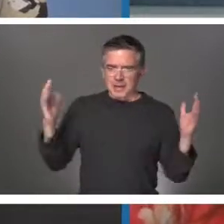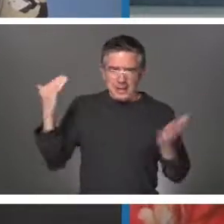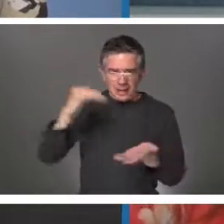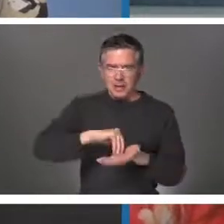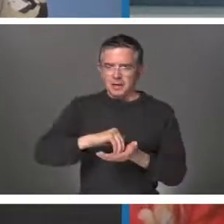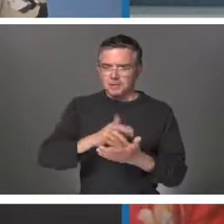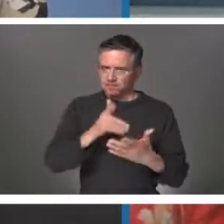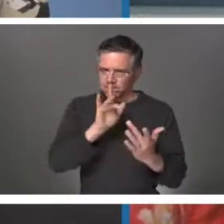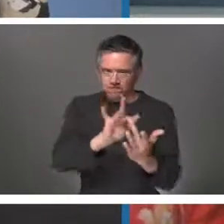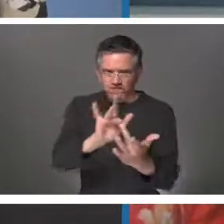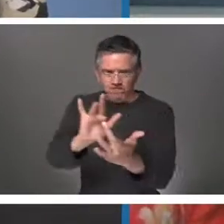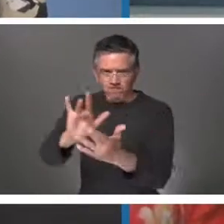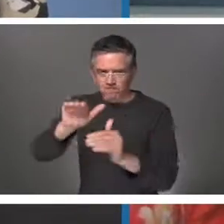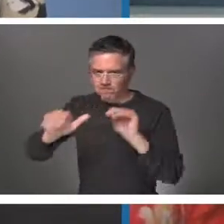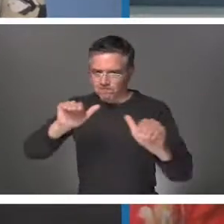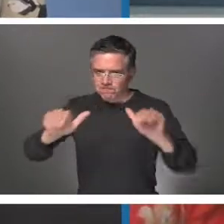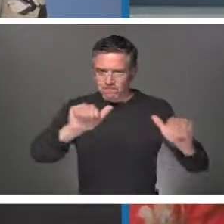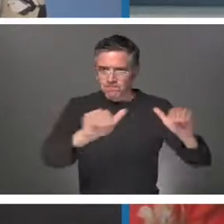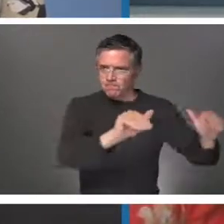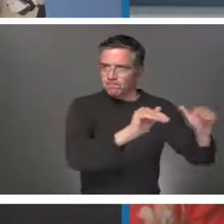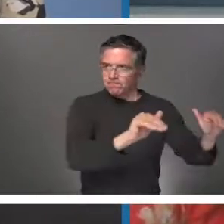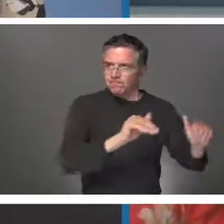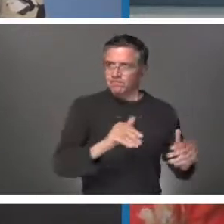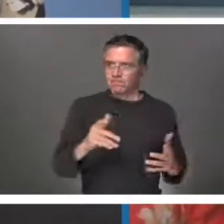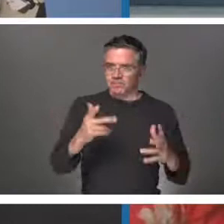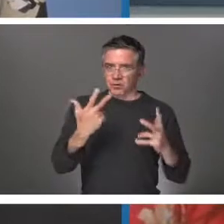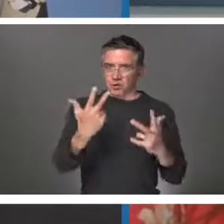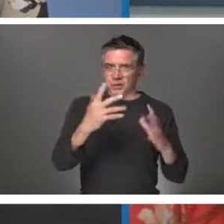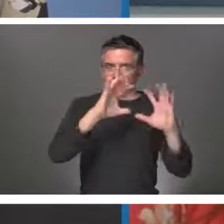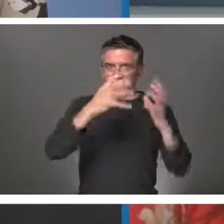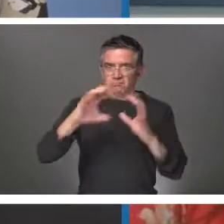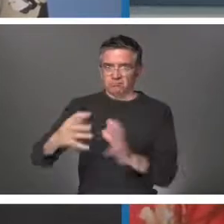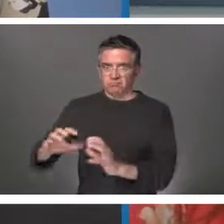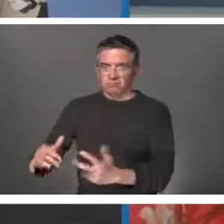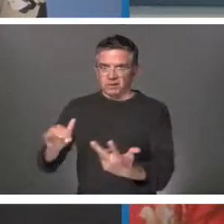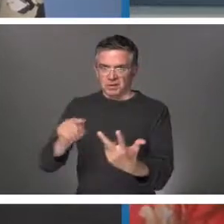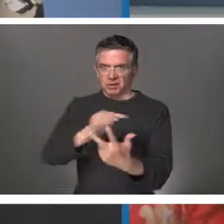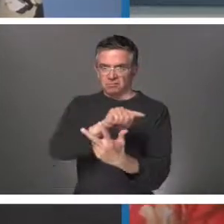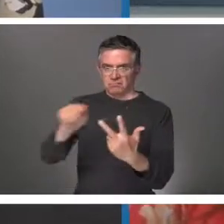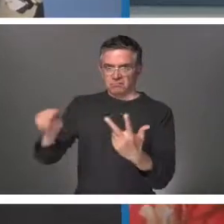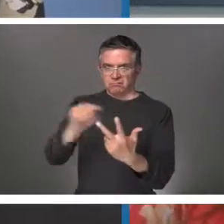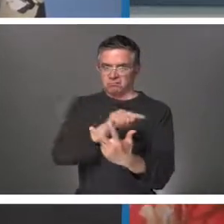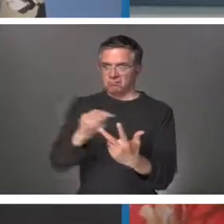but we know that they will be put to good use to make sure that we're reaching our target populations